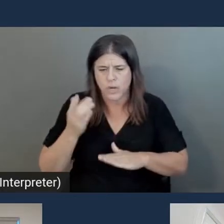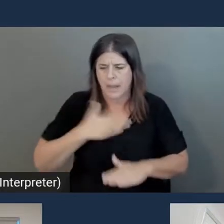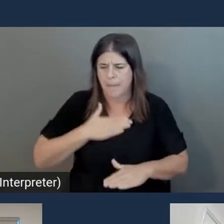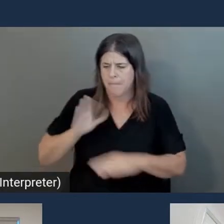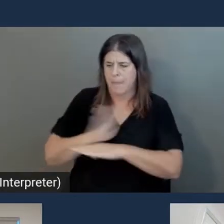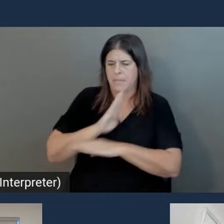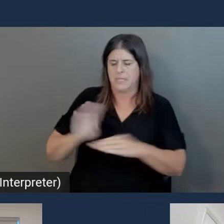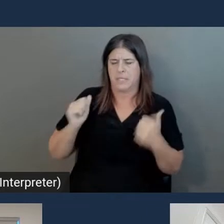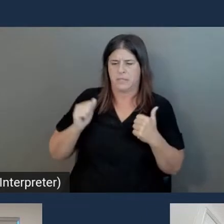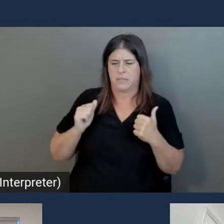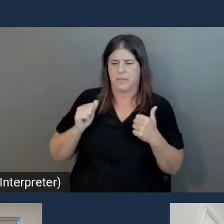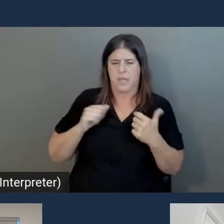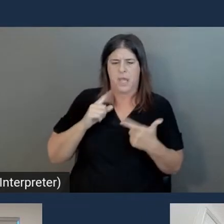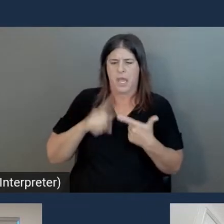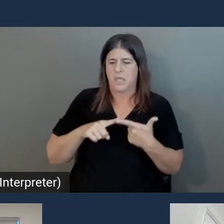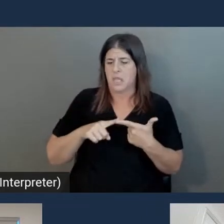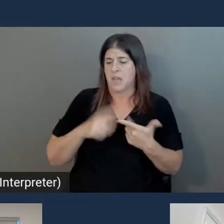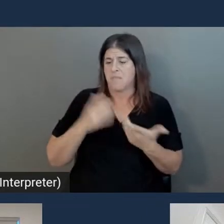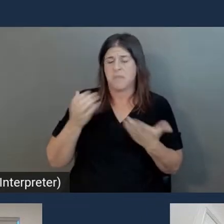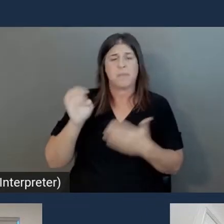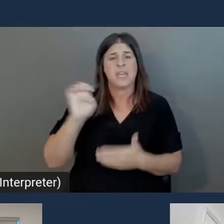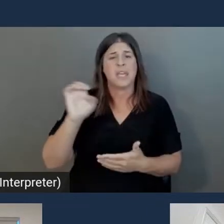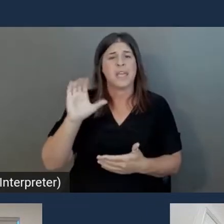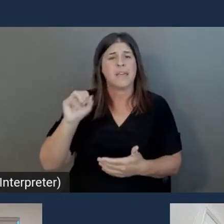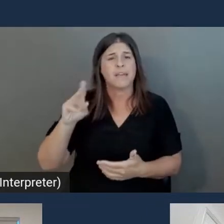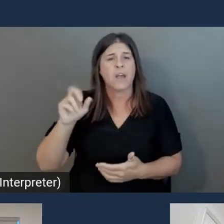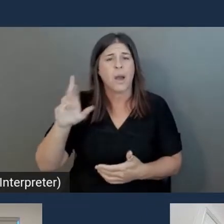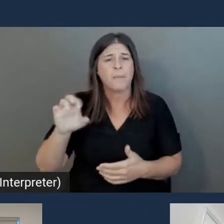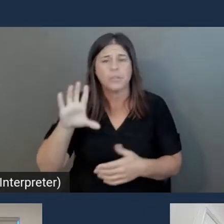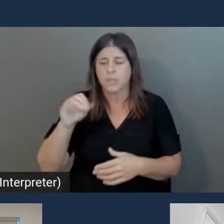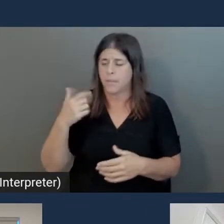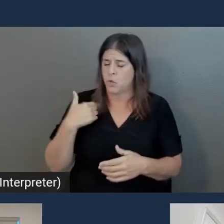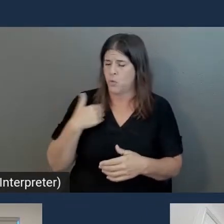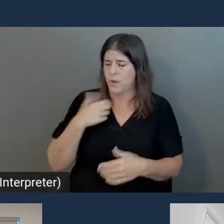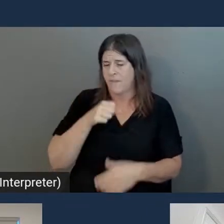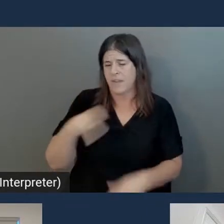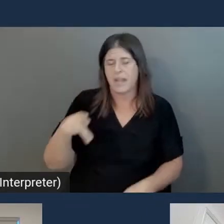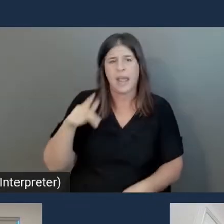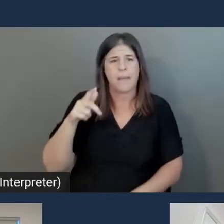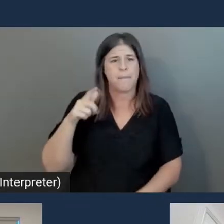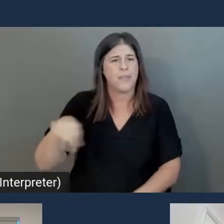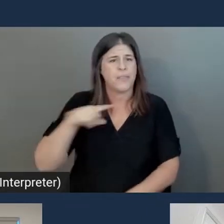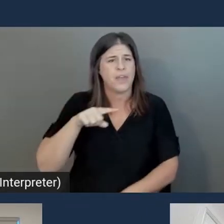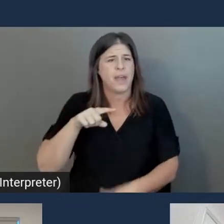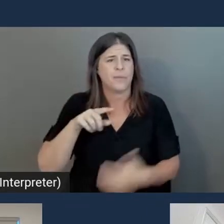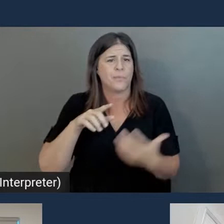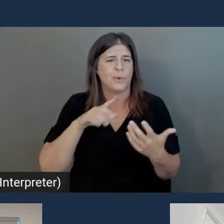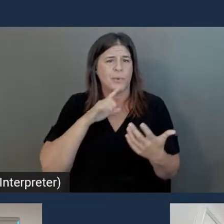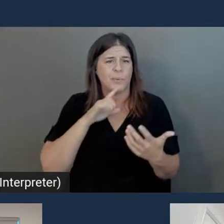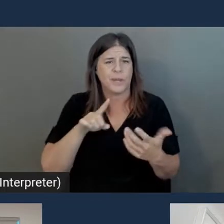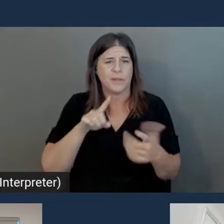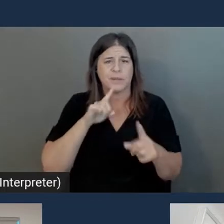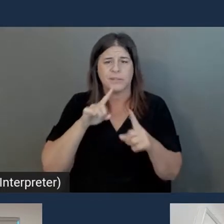And let's say your e-commerce company, you would have applications that are going, talking to your warehouses